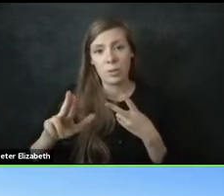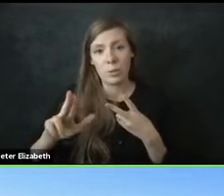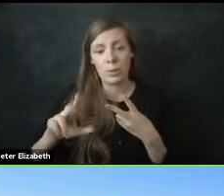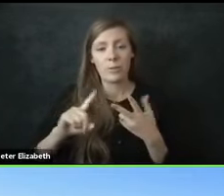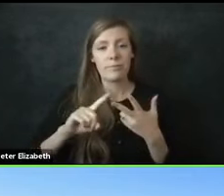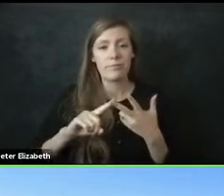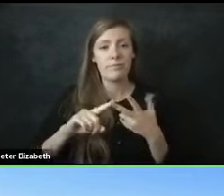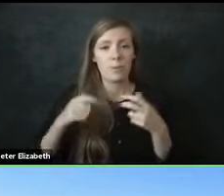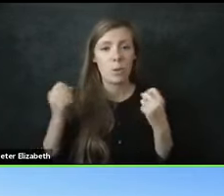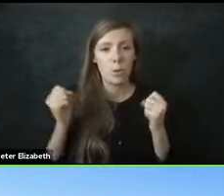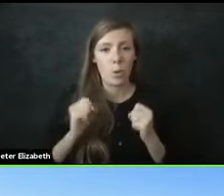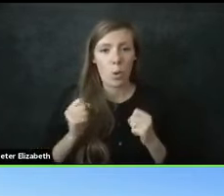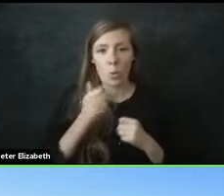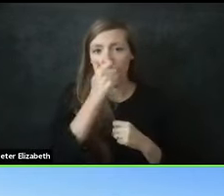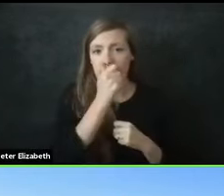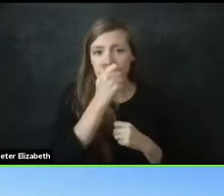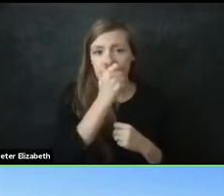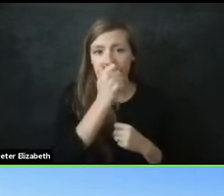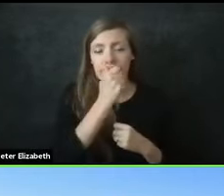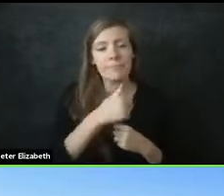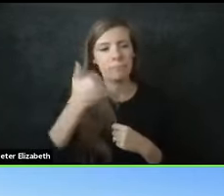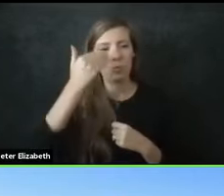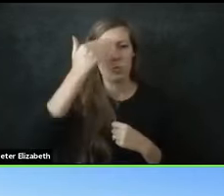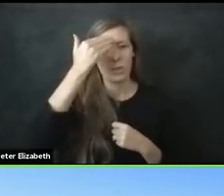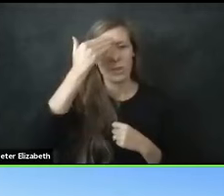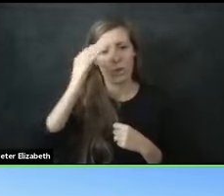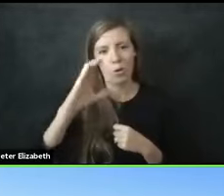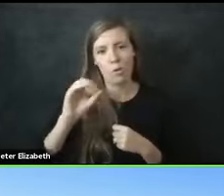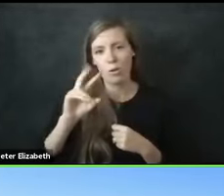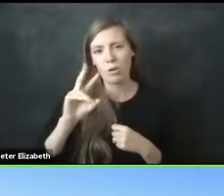So we know that COVID is going to be present in our community